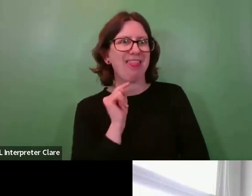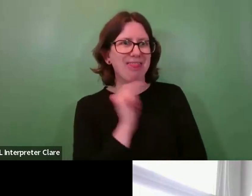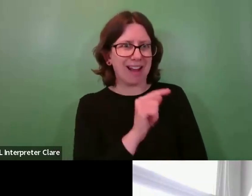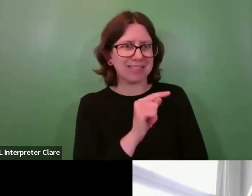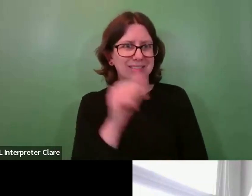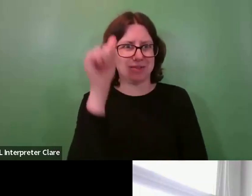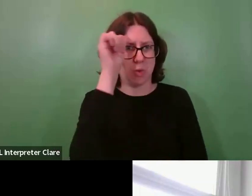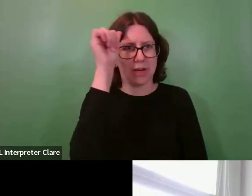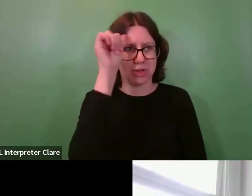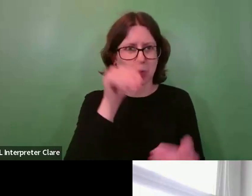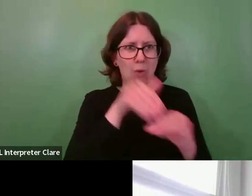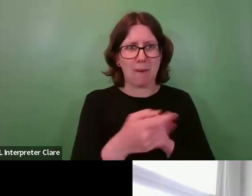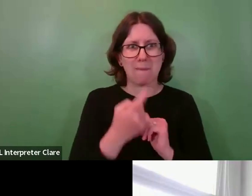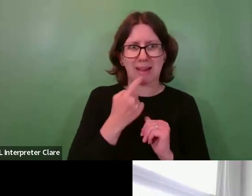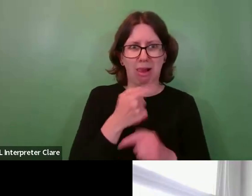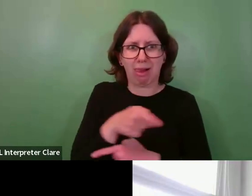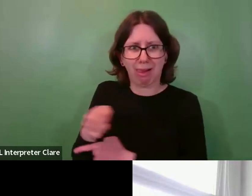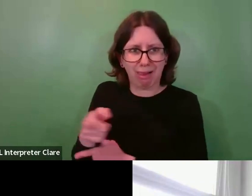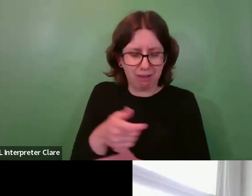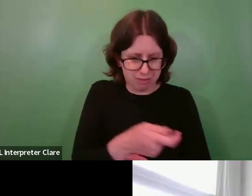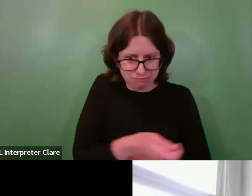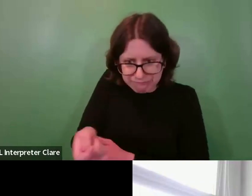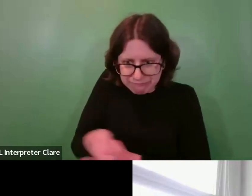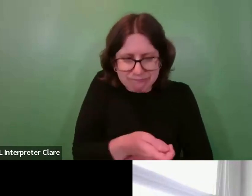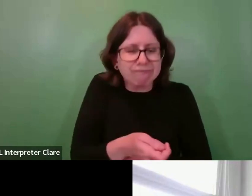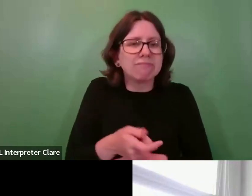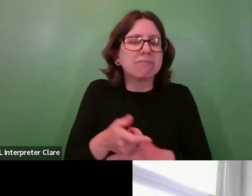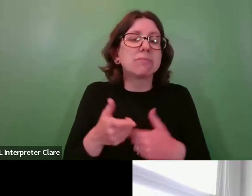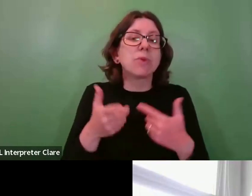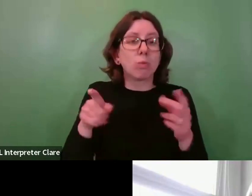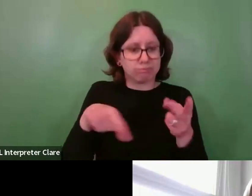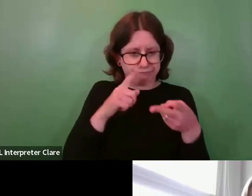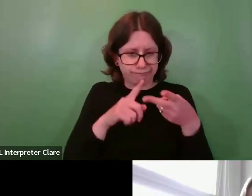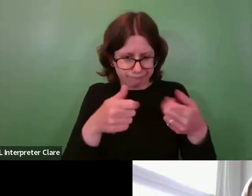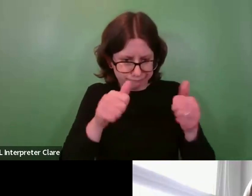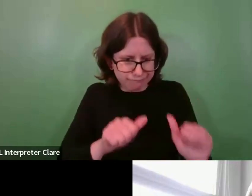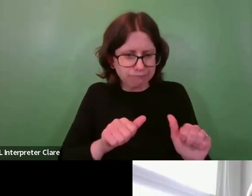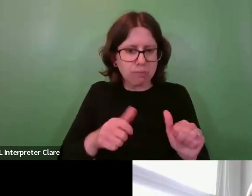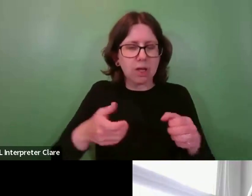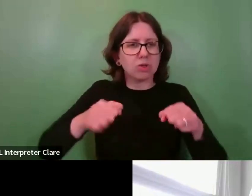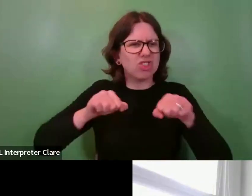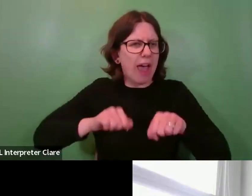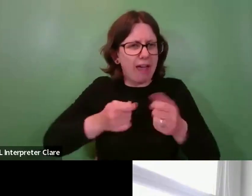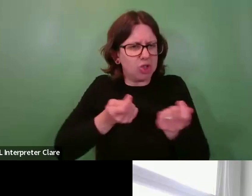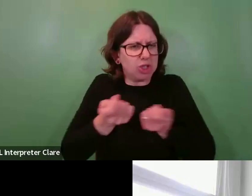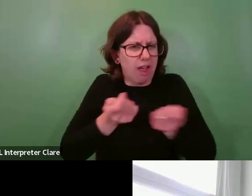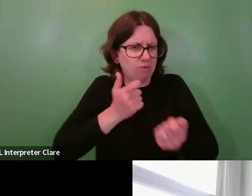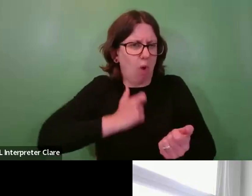And then you've got chair roles. So each organization will have a chair. These are the,